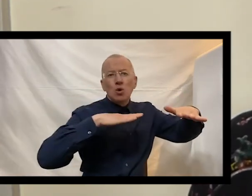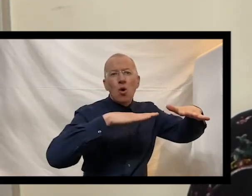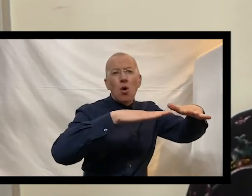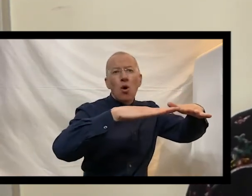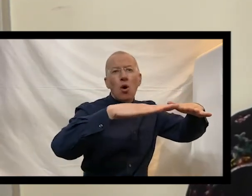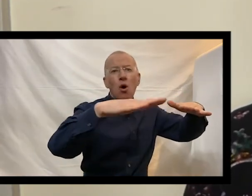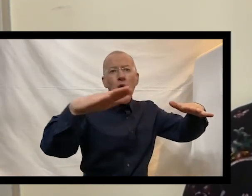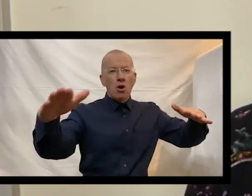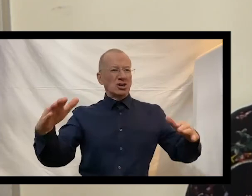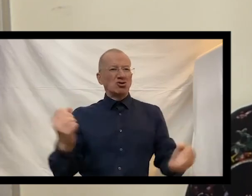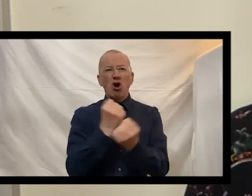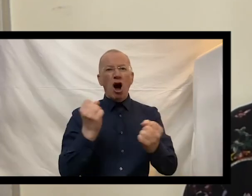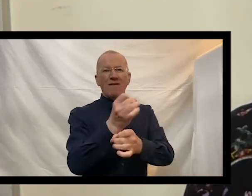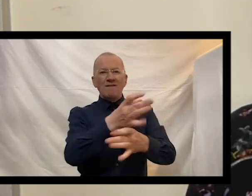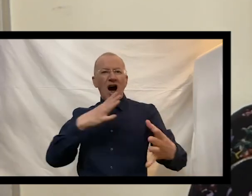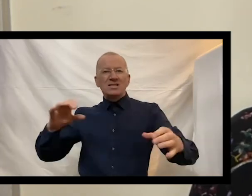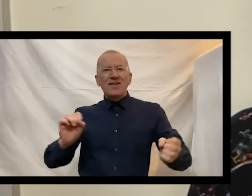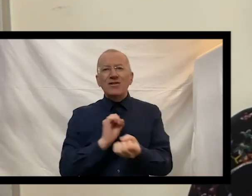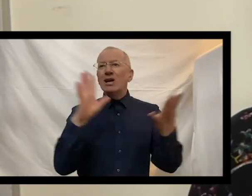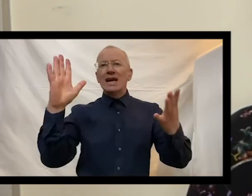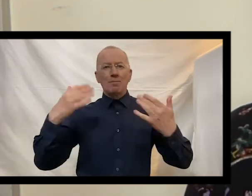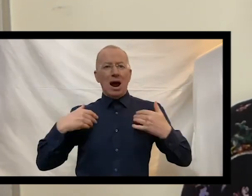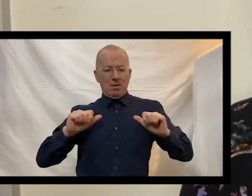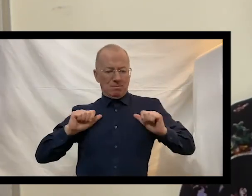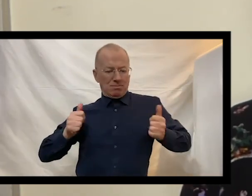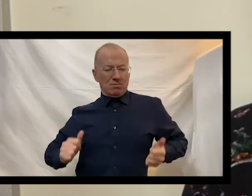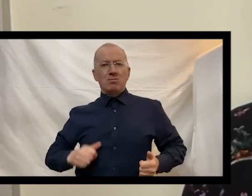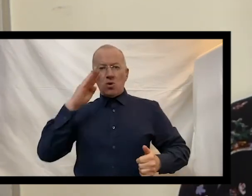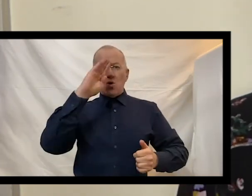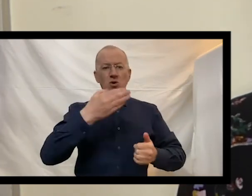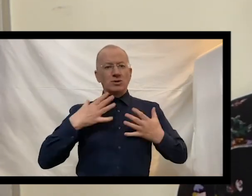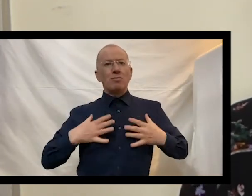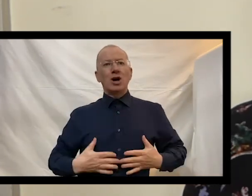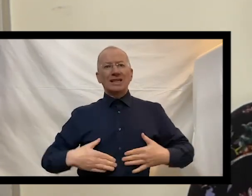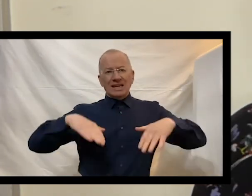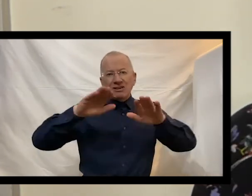strong and fast and free, My muscled horse body flying,